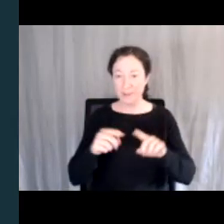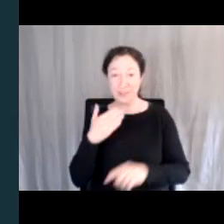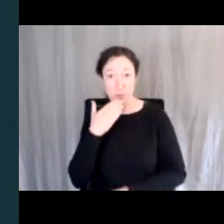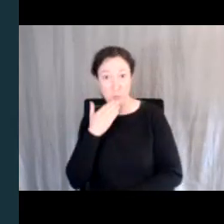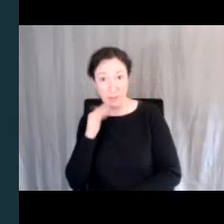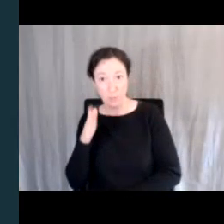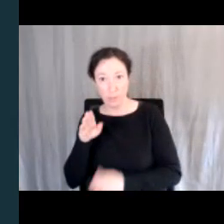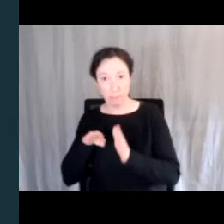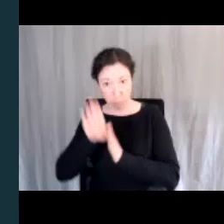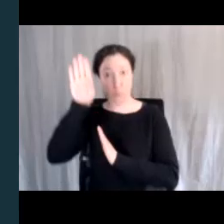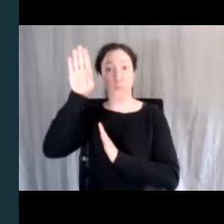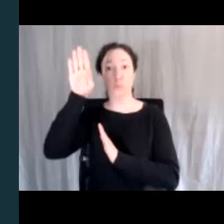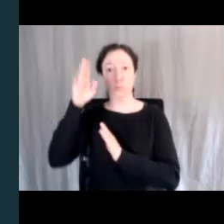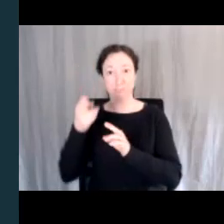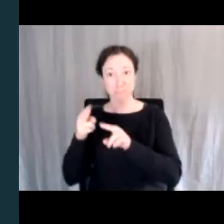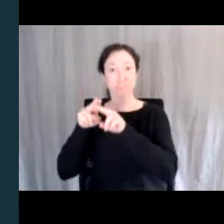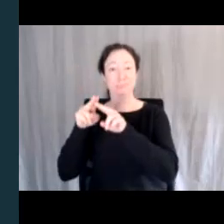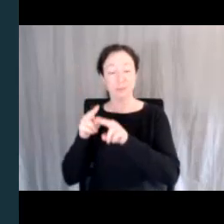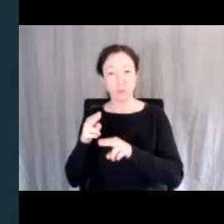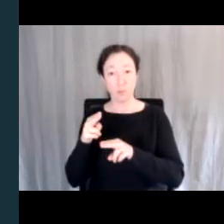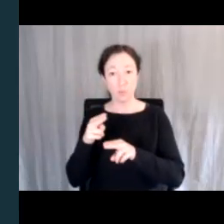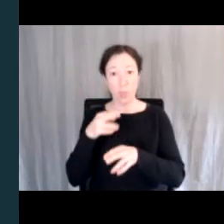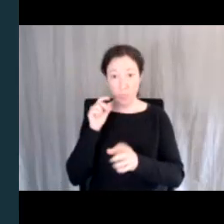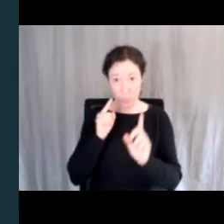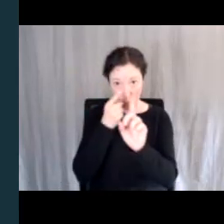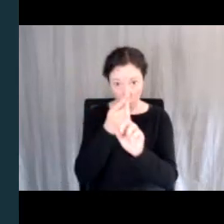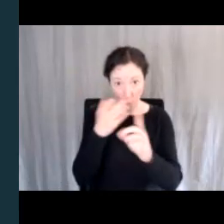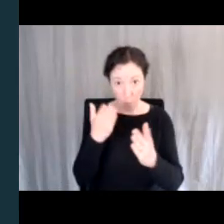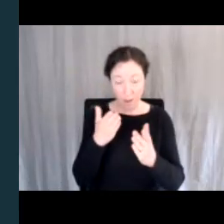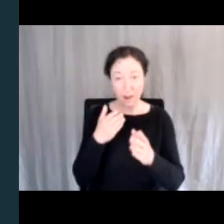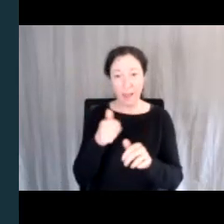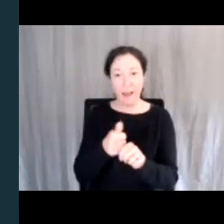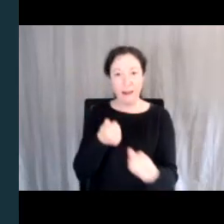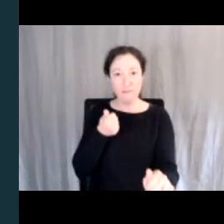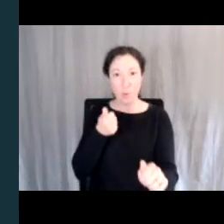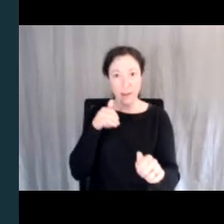Our goal is to avoid the spikes and the, and the drops and just to stay in rhythm.